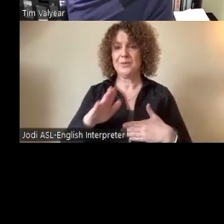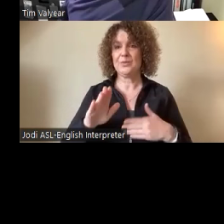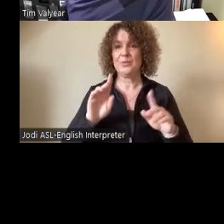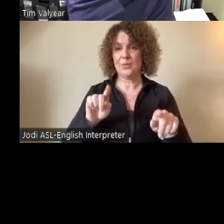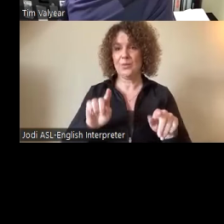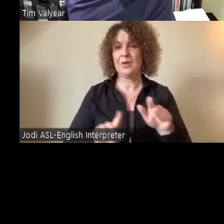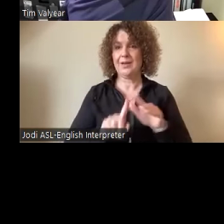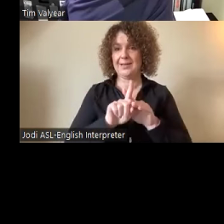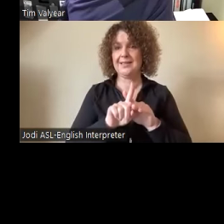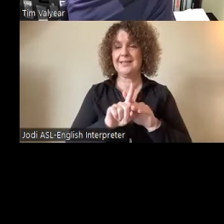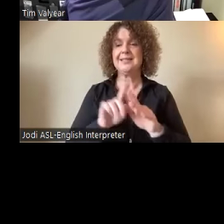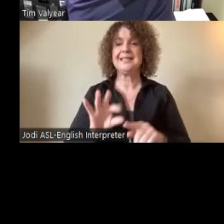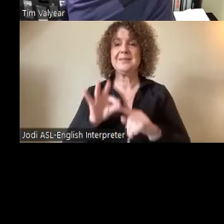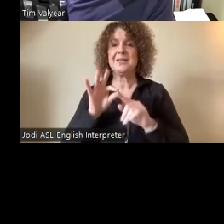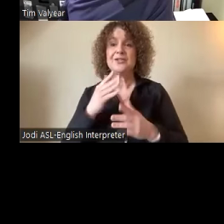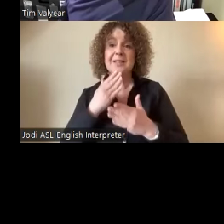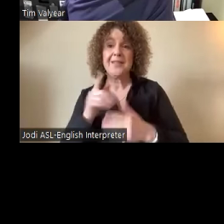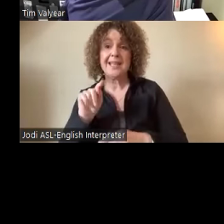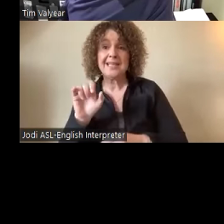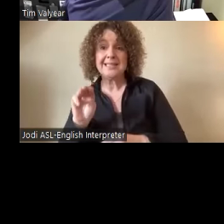thank you to all the participants coming today. We